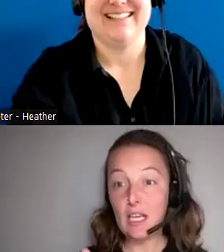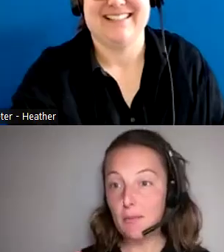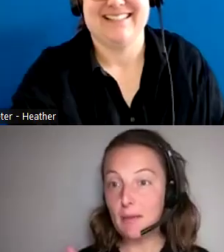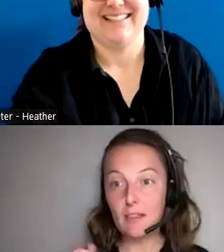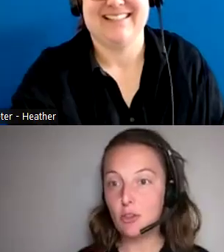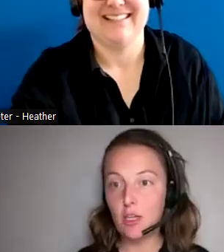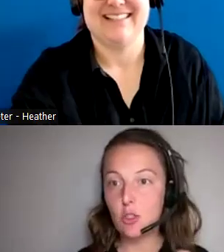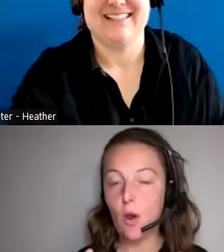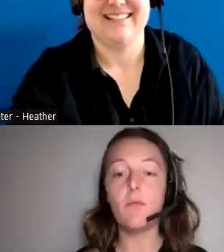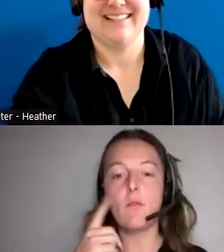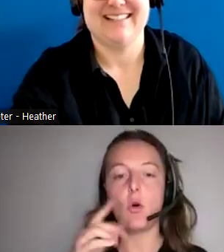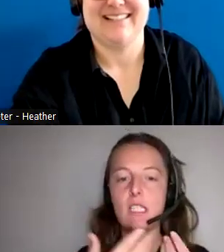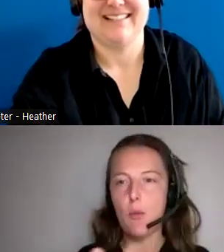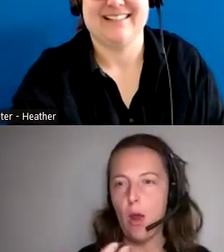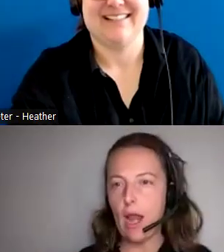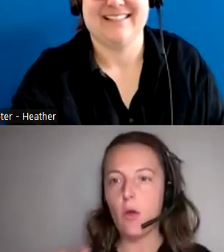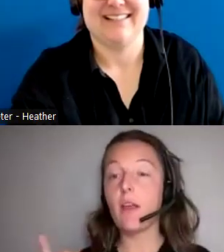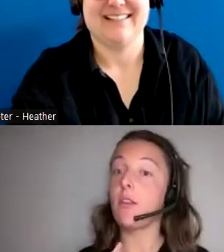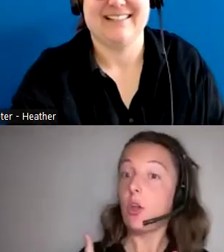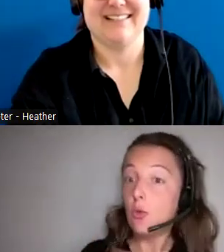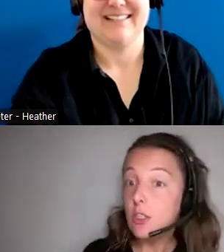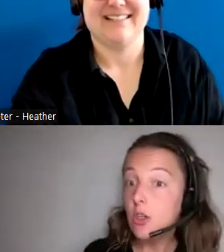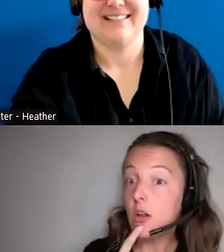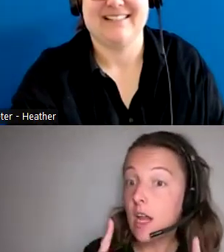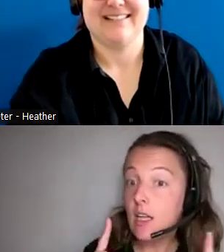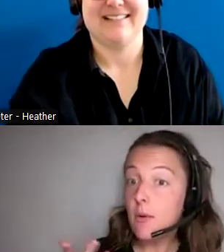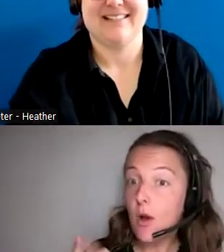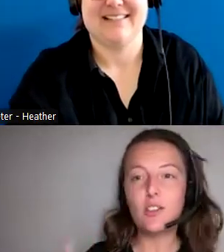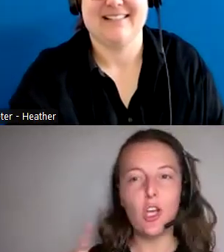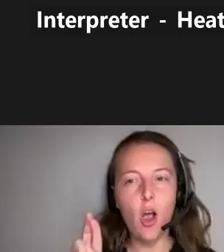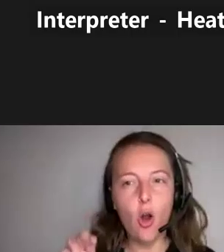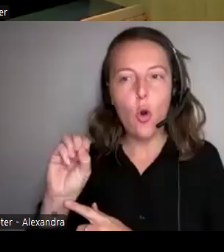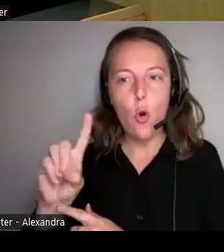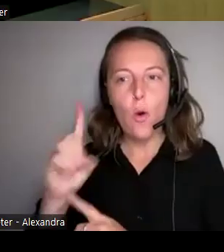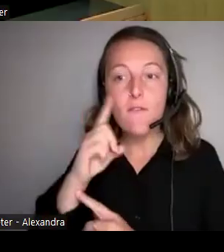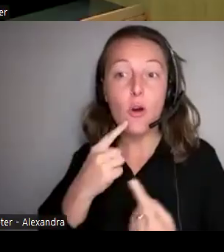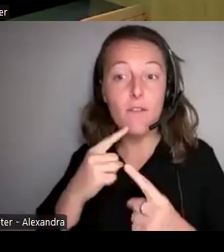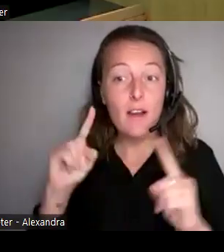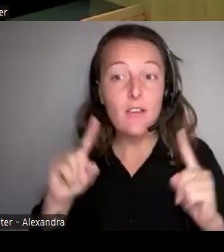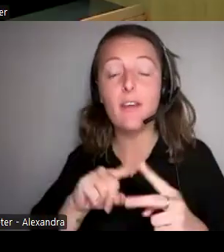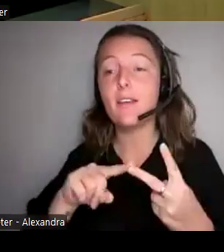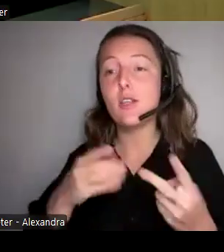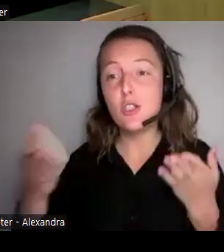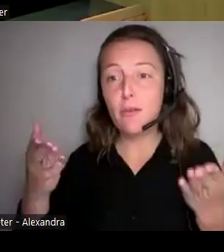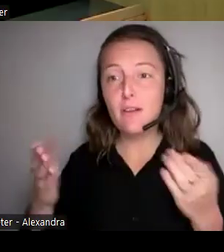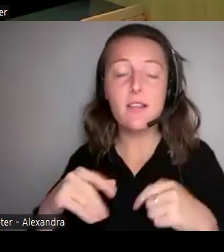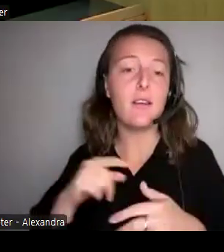like the original announcement was just an RO1 for effectiveness services implementation. And it was